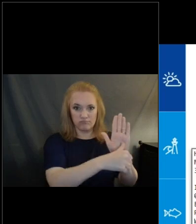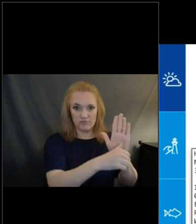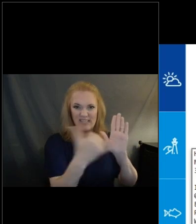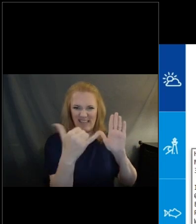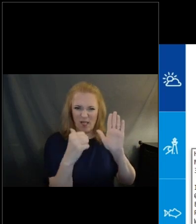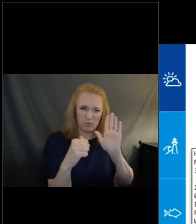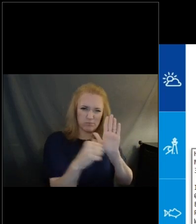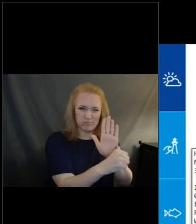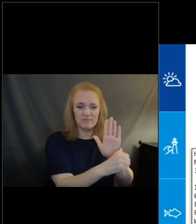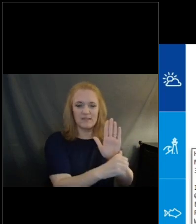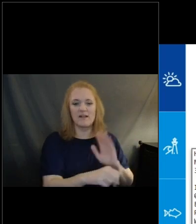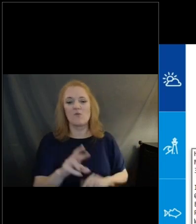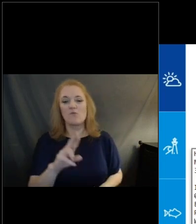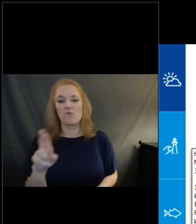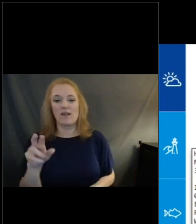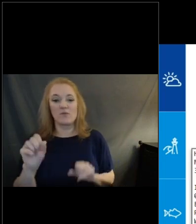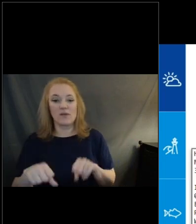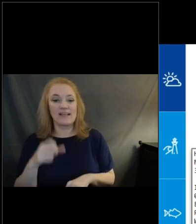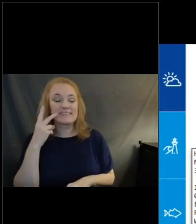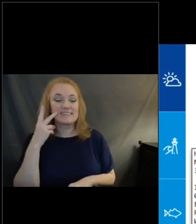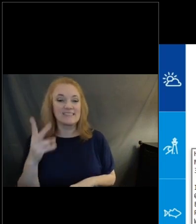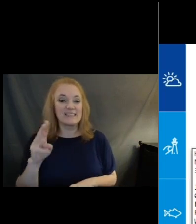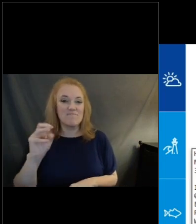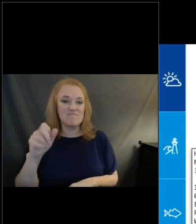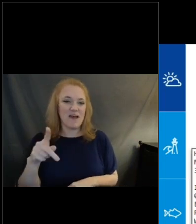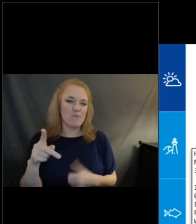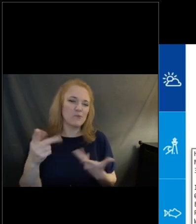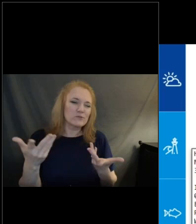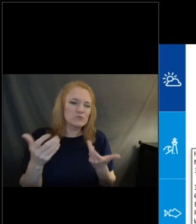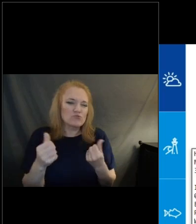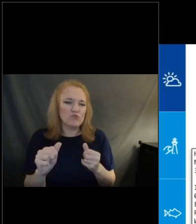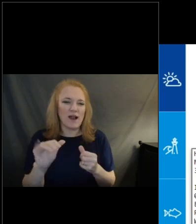we have an example of the experimental graphical hazardous weather outlook,